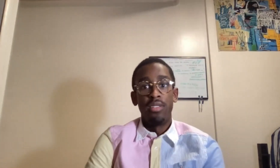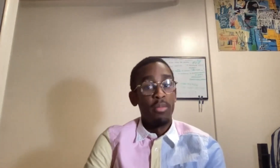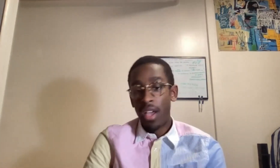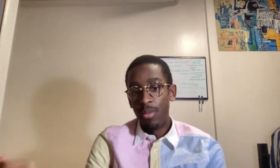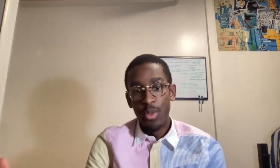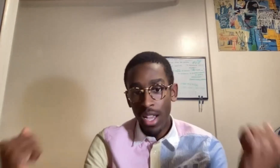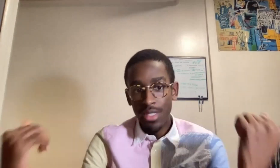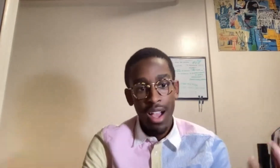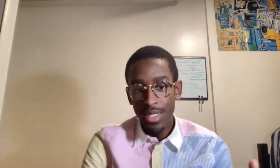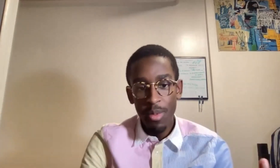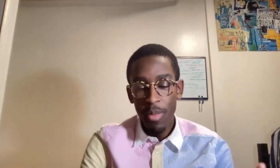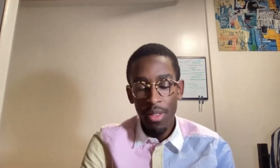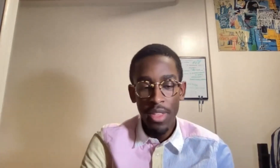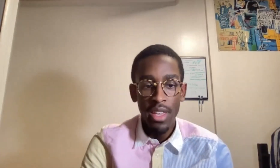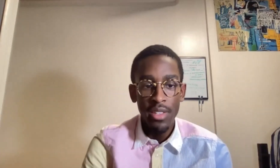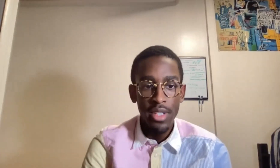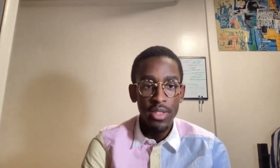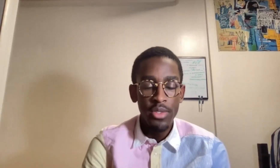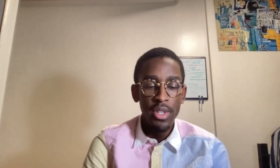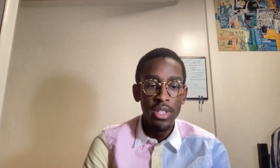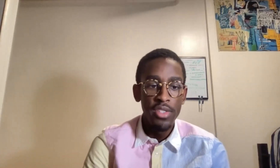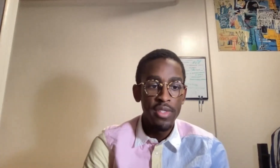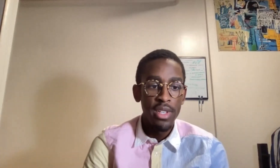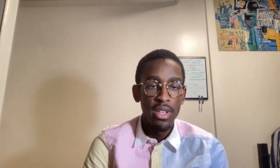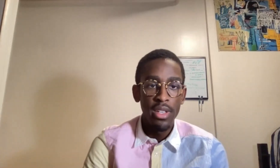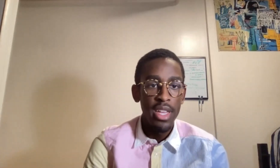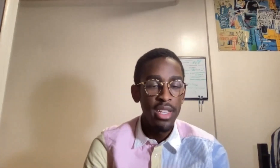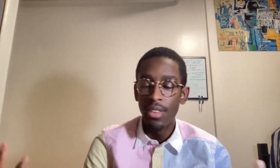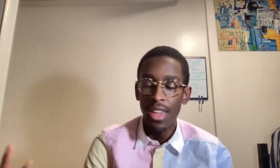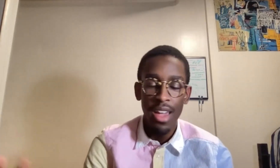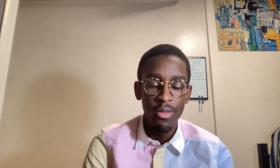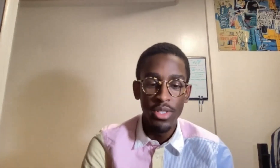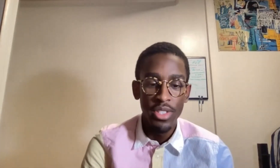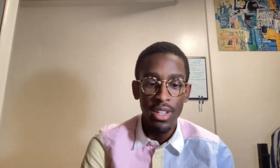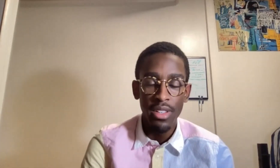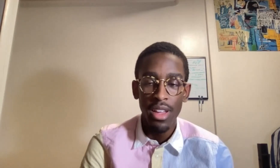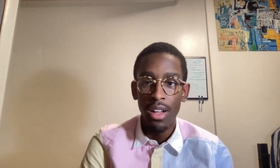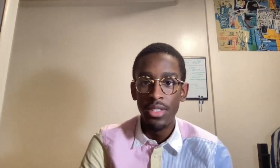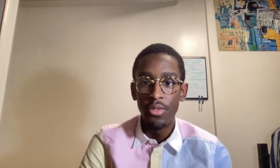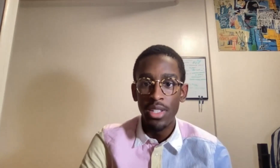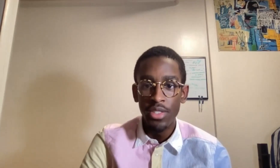sometimes you guys gossip about things it's it's really just uh any average college friendship.